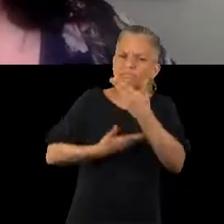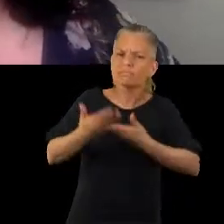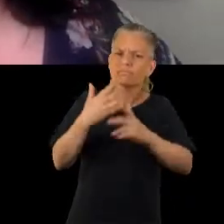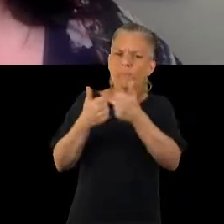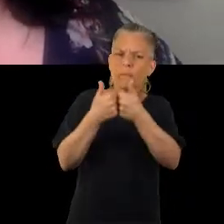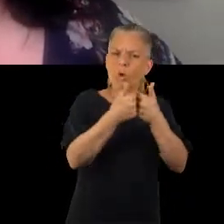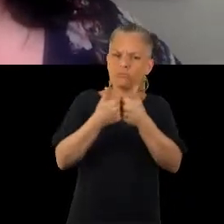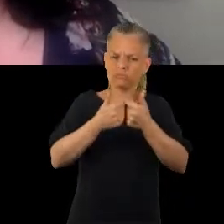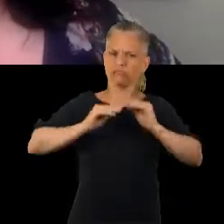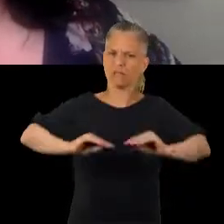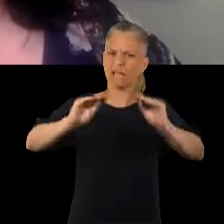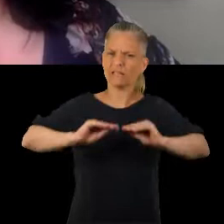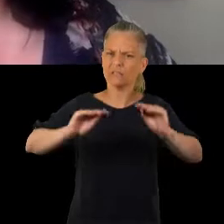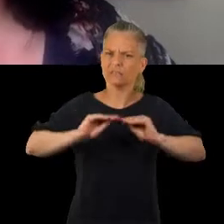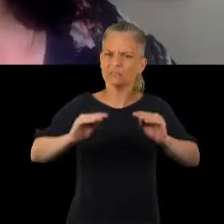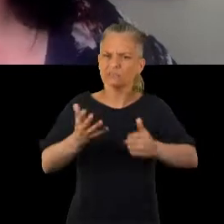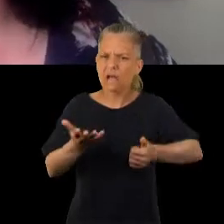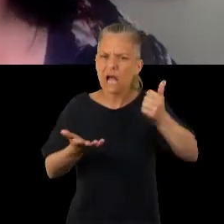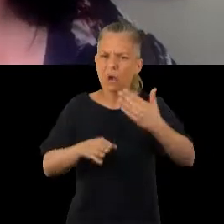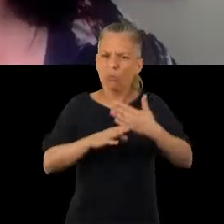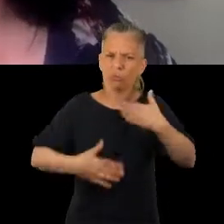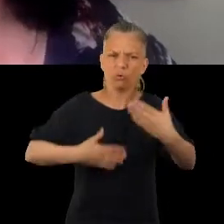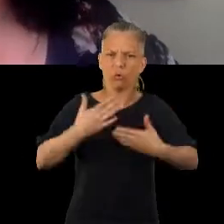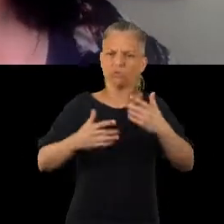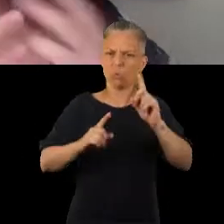aspects of that are, that are delivered. What we do around training, so one of the things